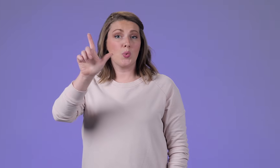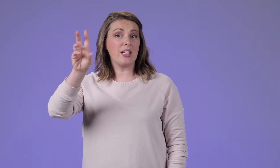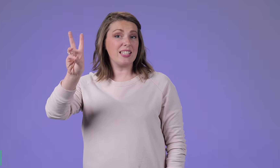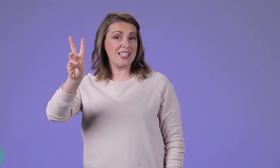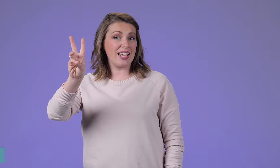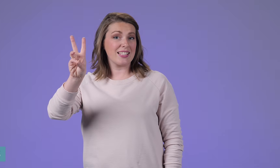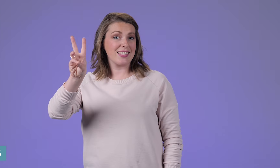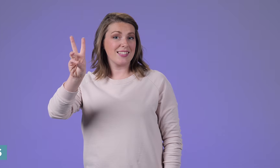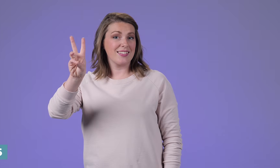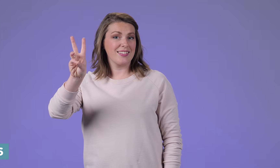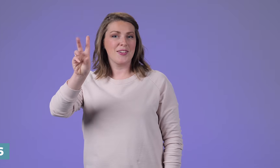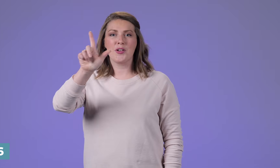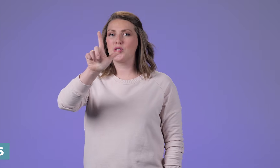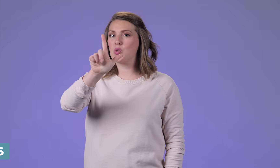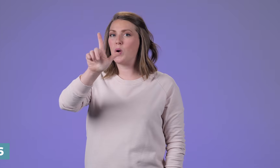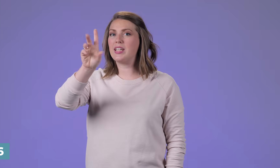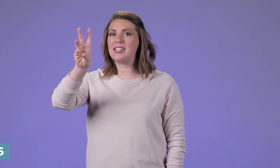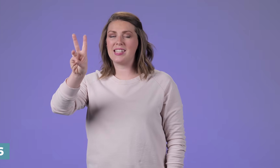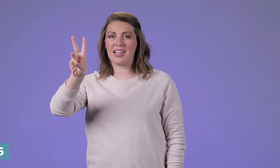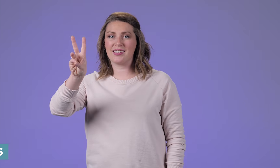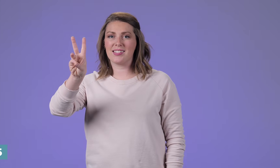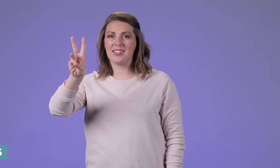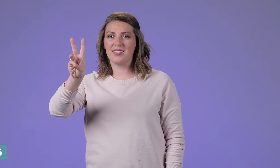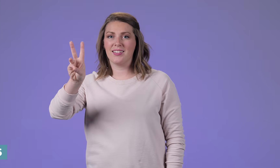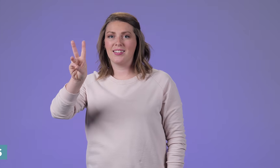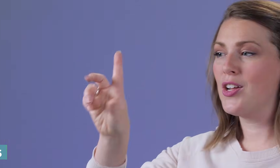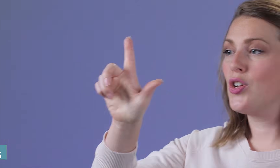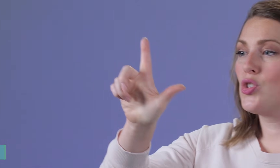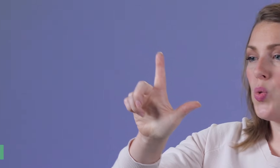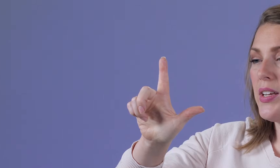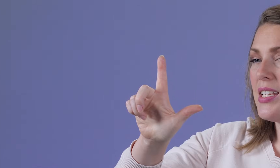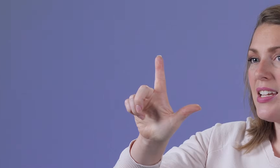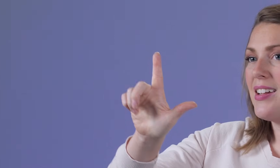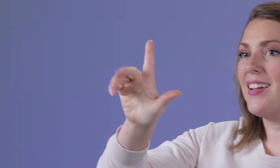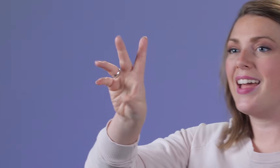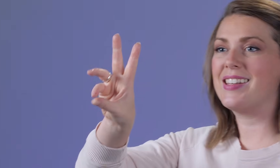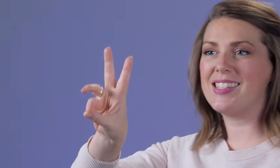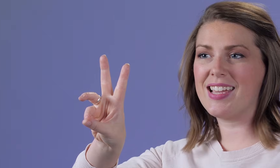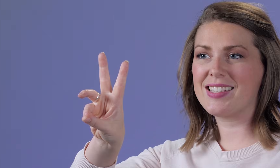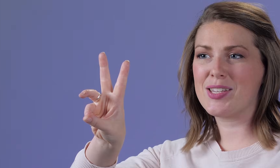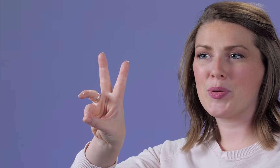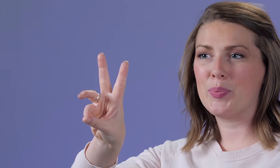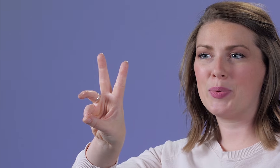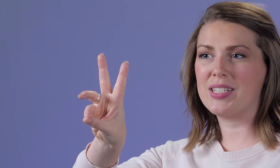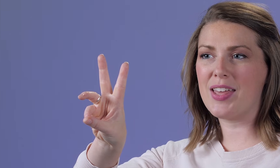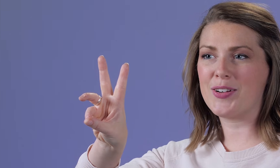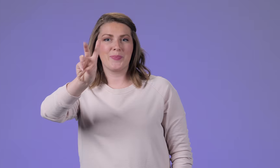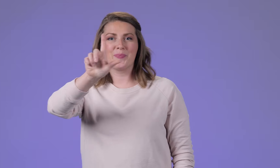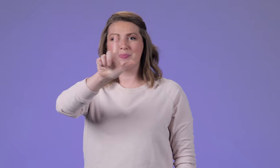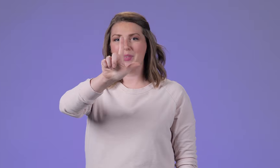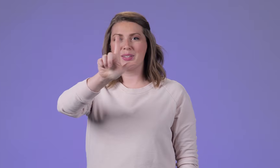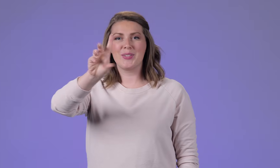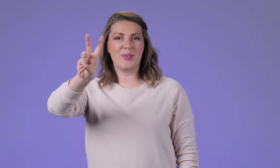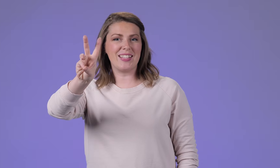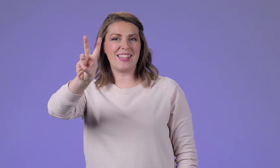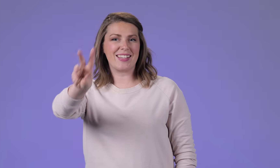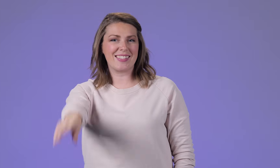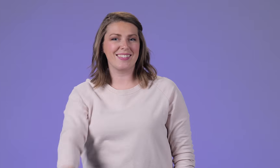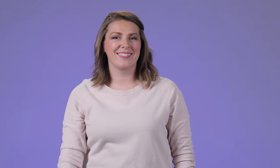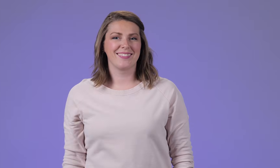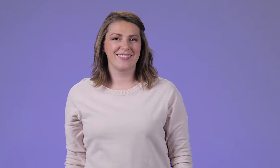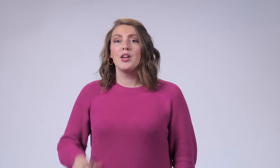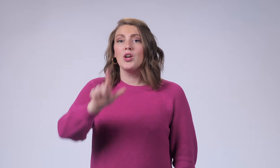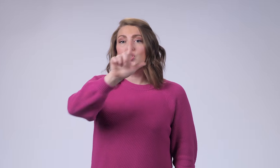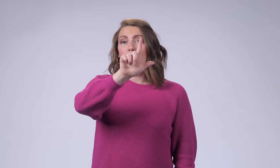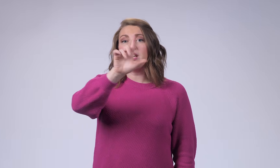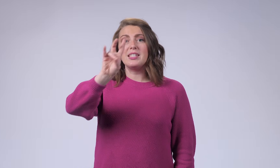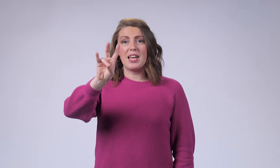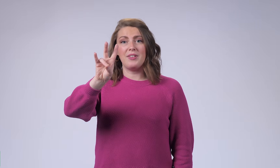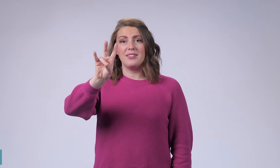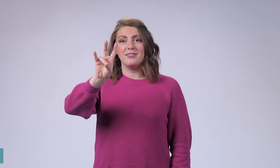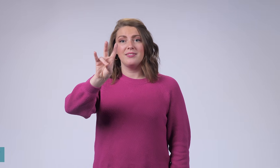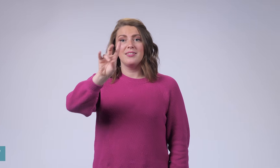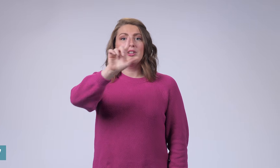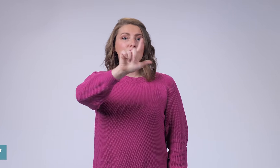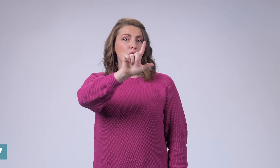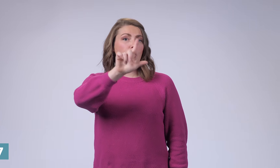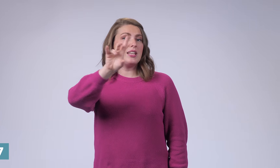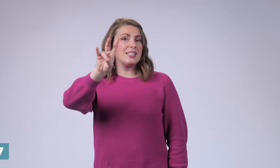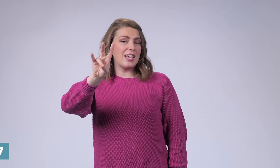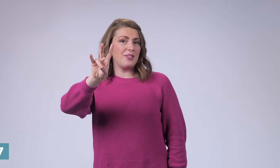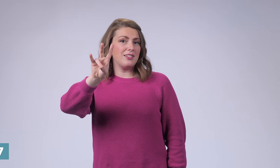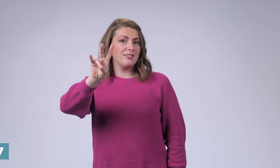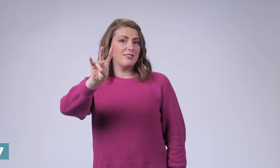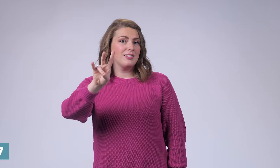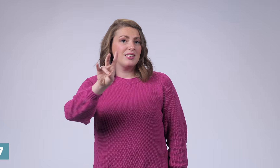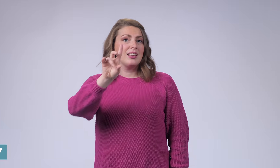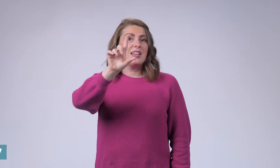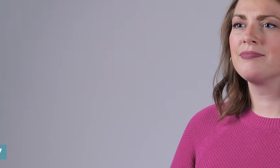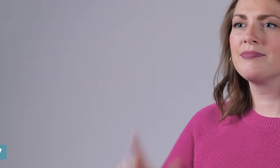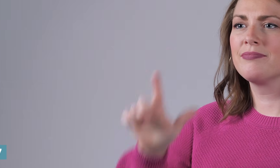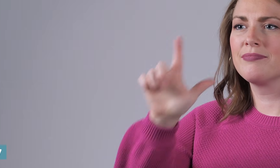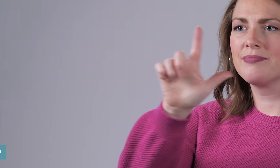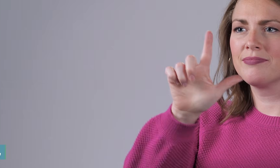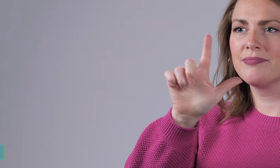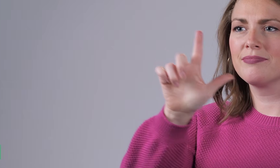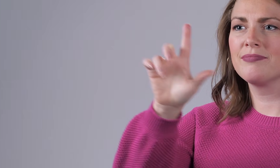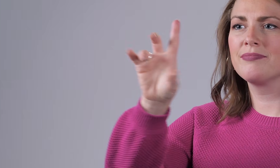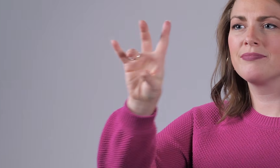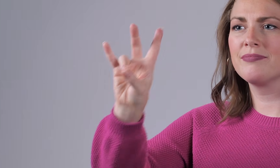Twenty-six, twenty-six, 20 and 6 put together 26. Twenty-seven, twenty-seven, it's two fingers and